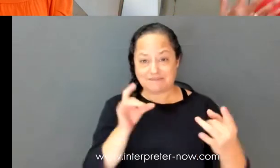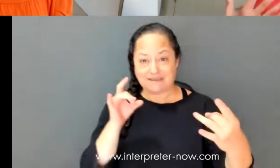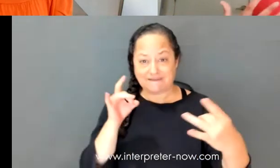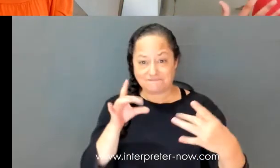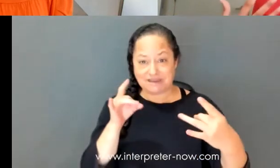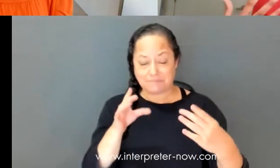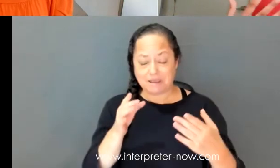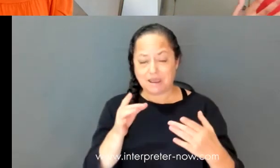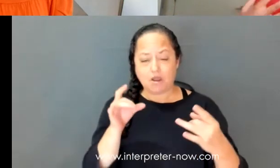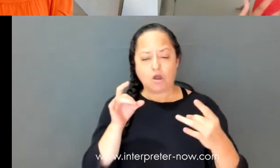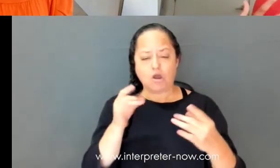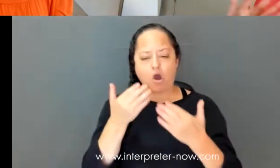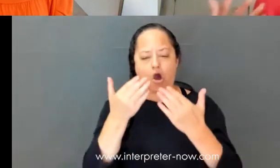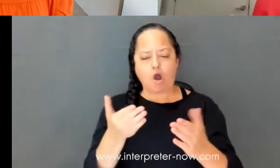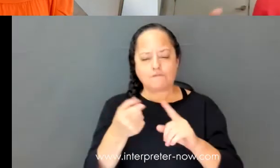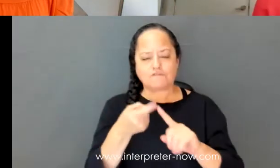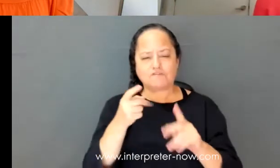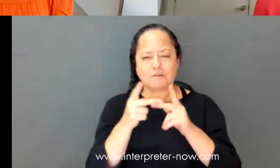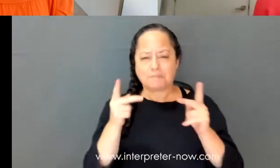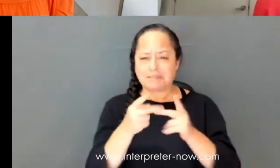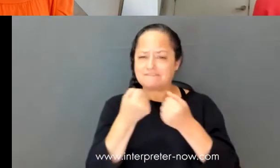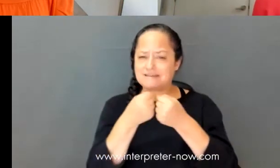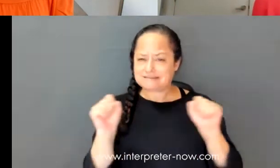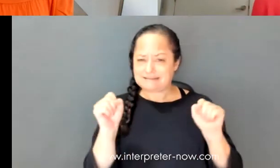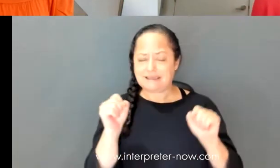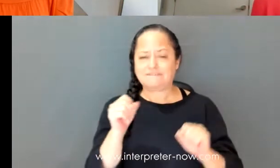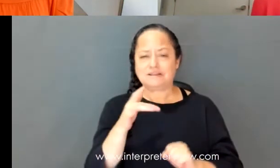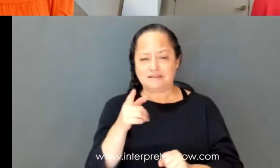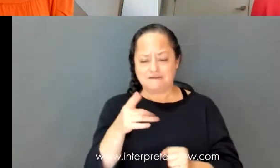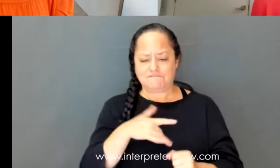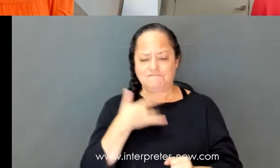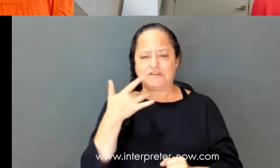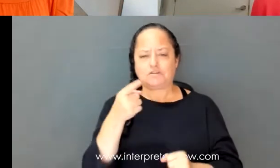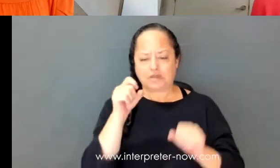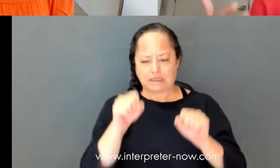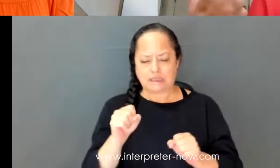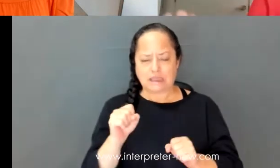a place of safety and feeling like they can raise the issues and challenges that they face.